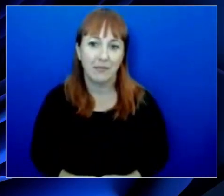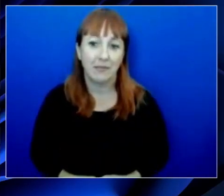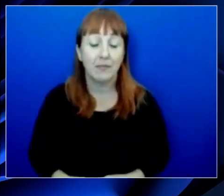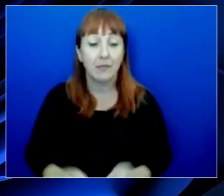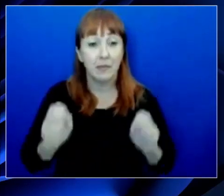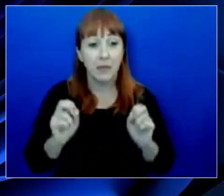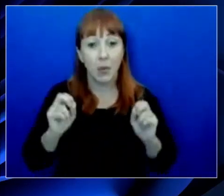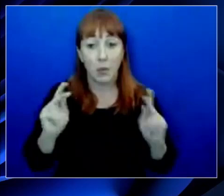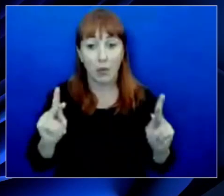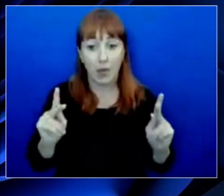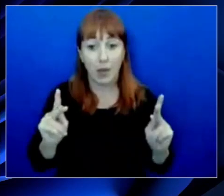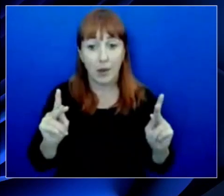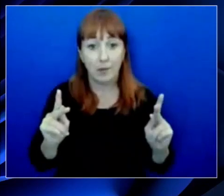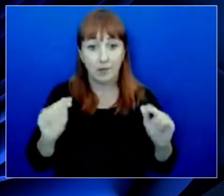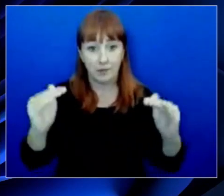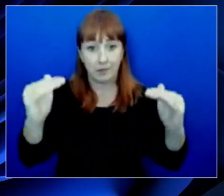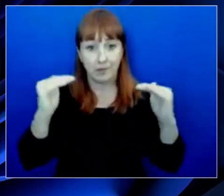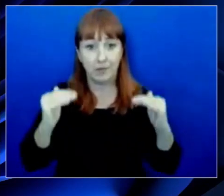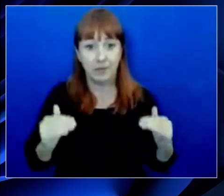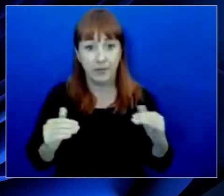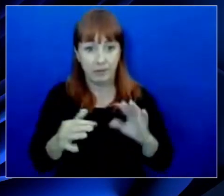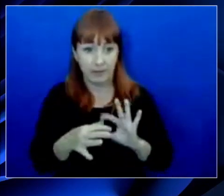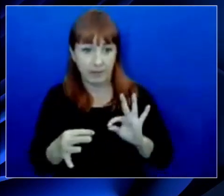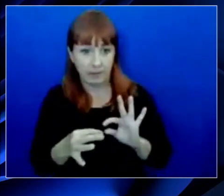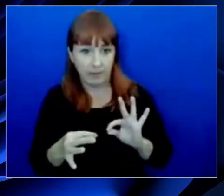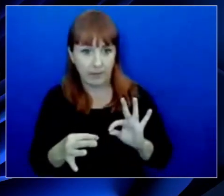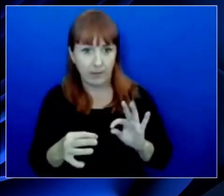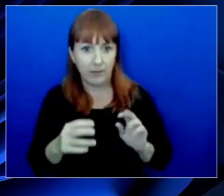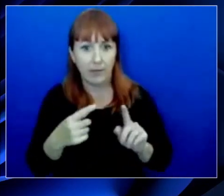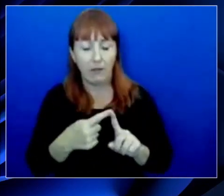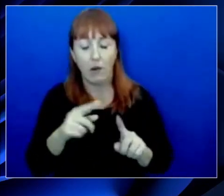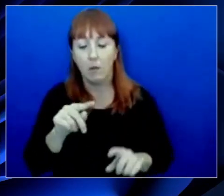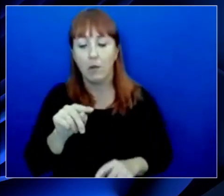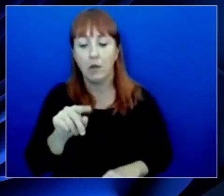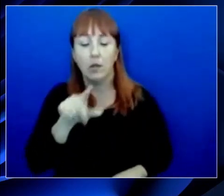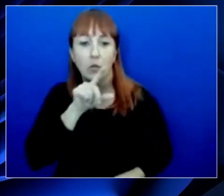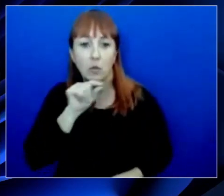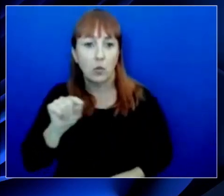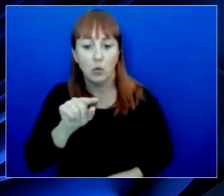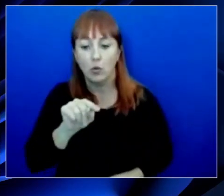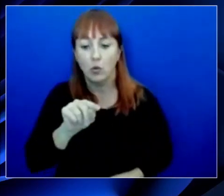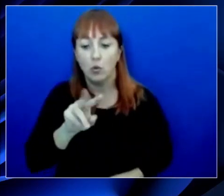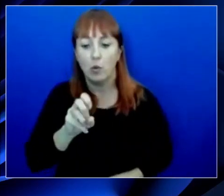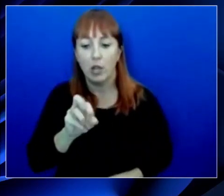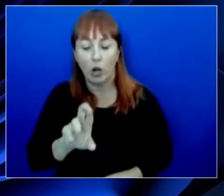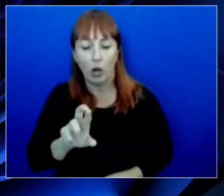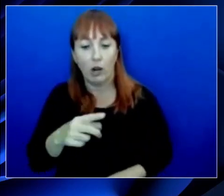next we have something coming in from Twitter. This is related to the neural voices.